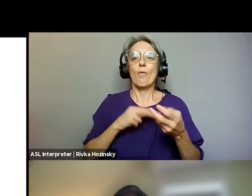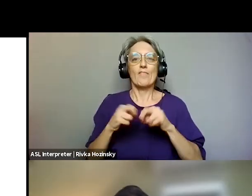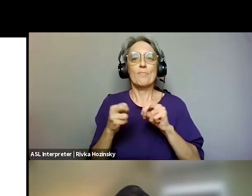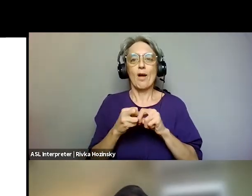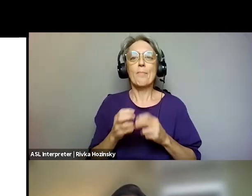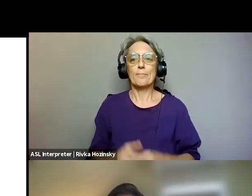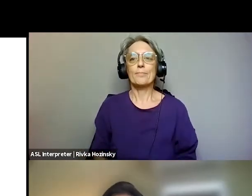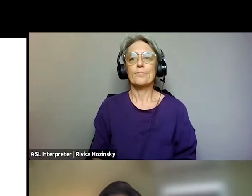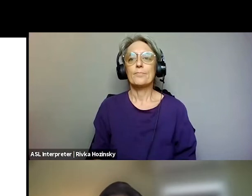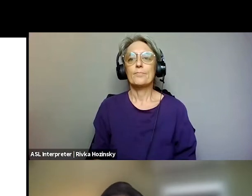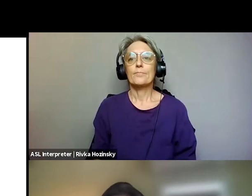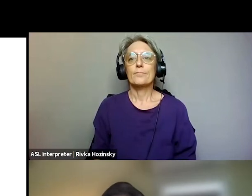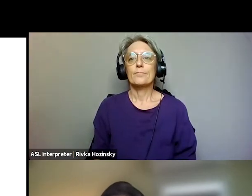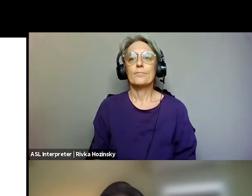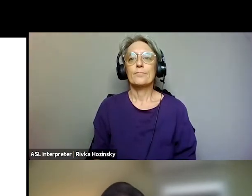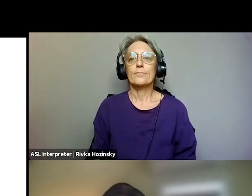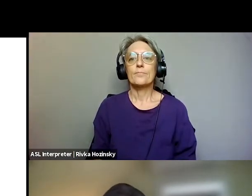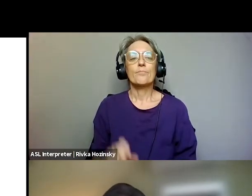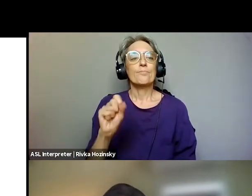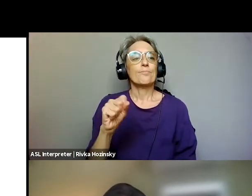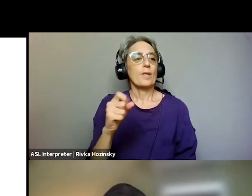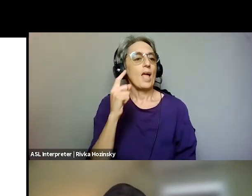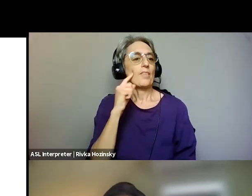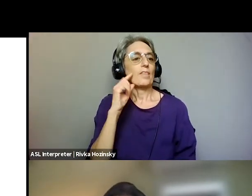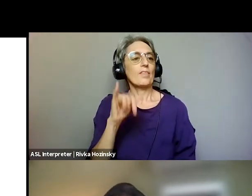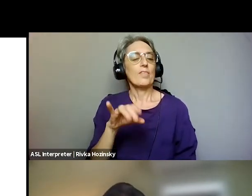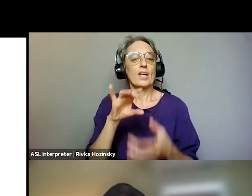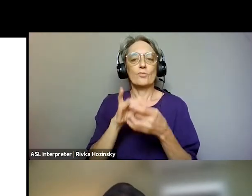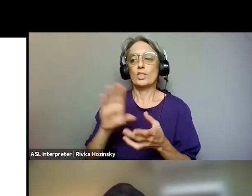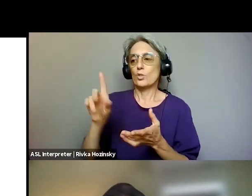[DR. MONIKA MITRA:] And I think that points to the research that you presented on prenatal care